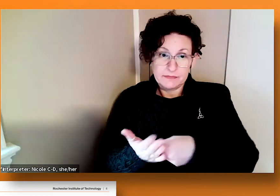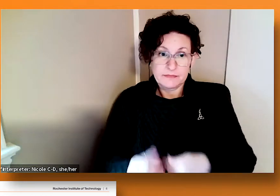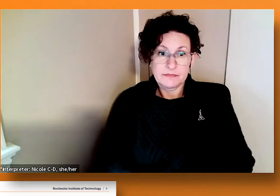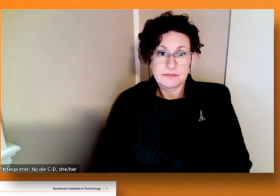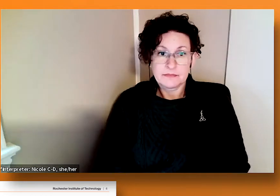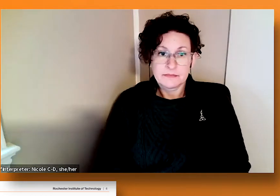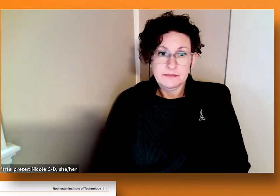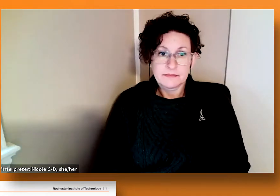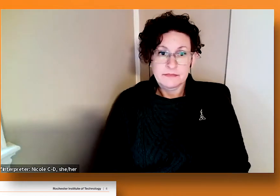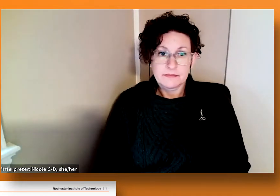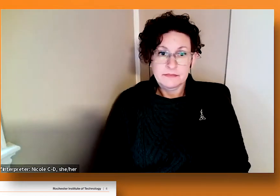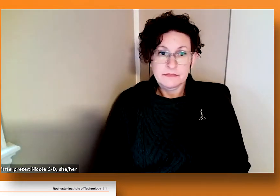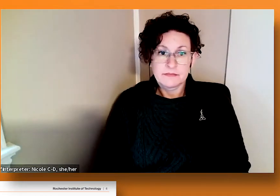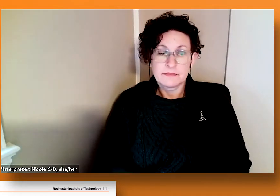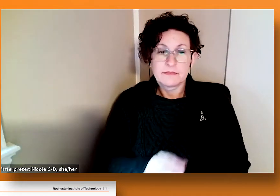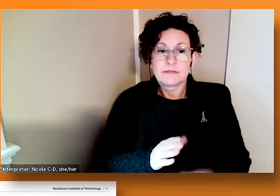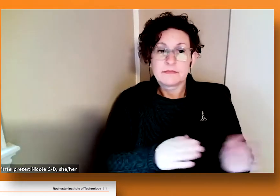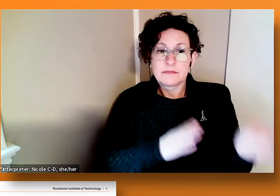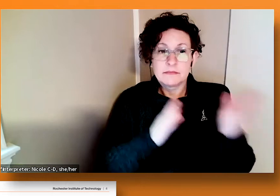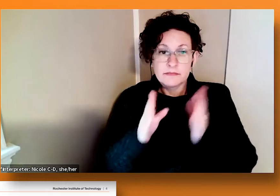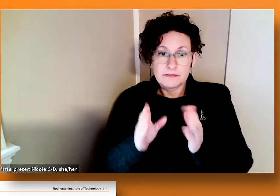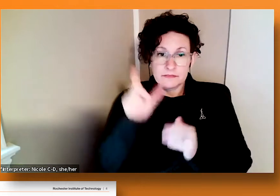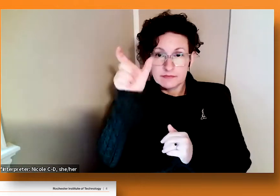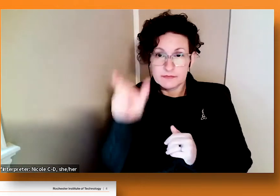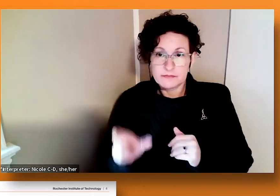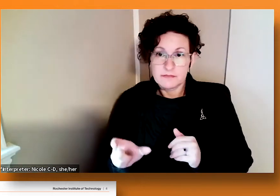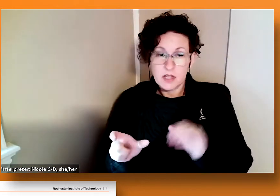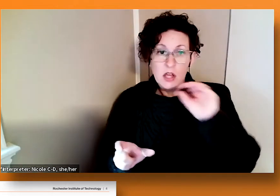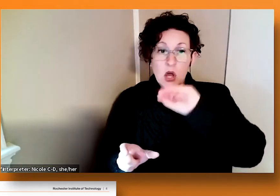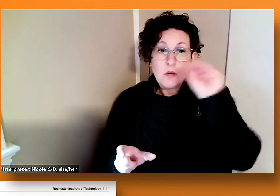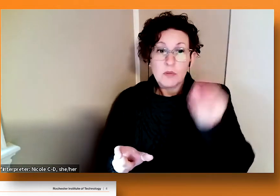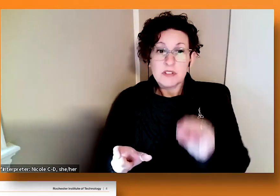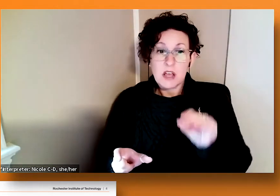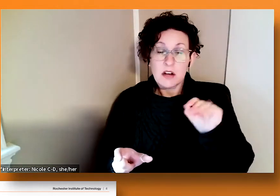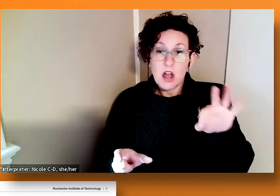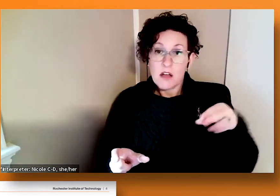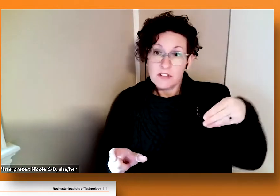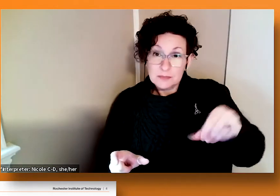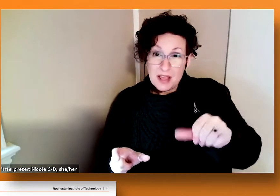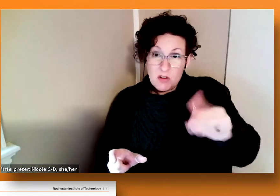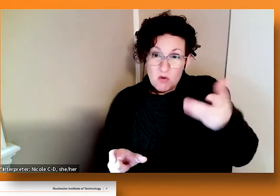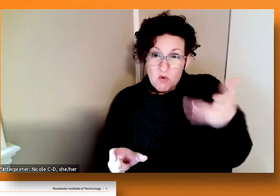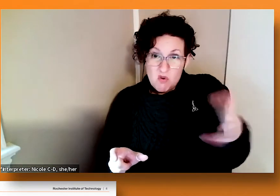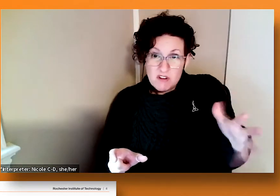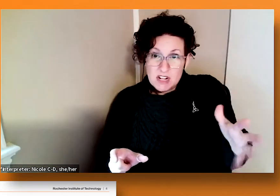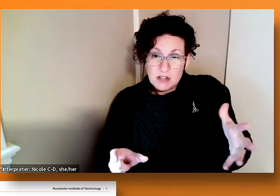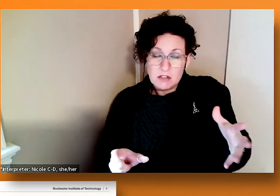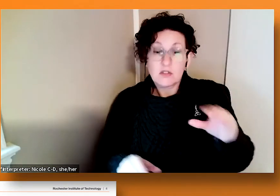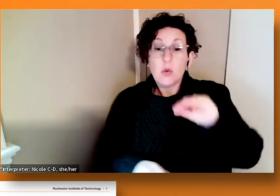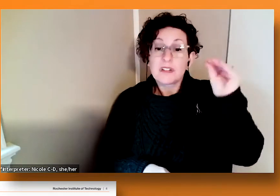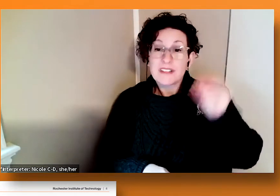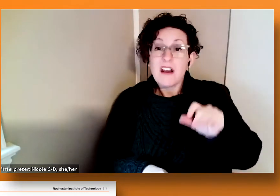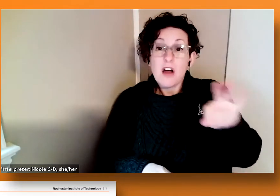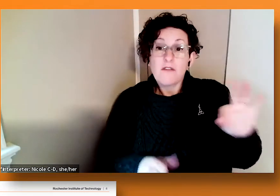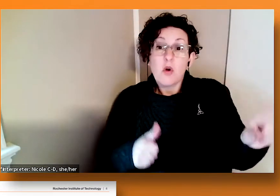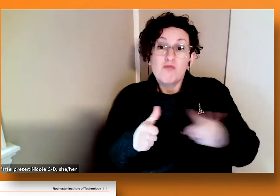and then the percent of your original budget that has been spent.